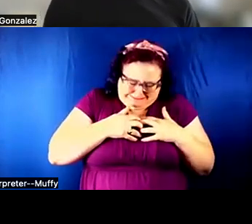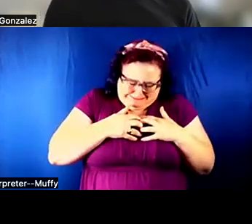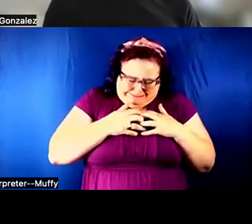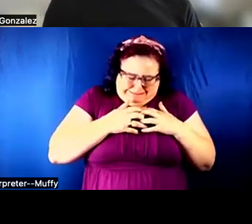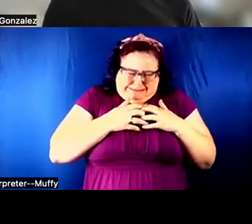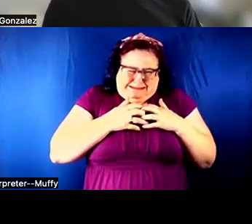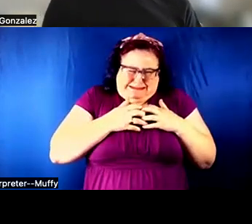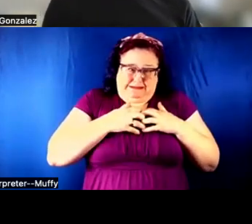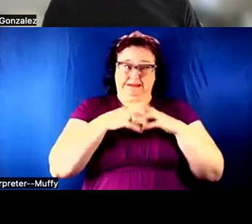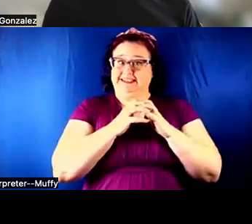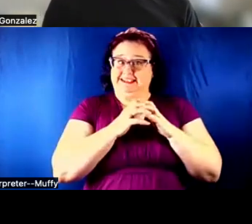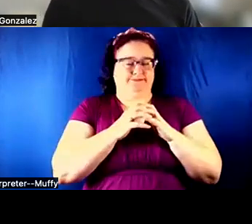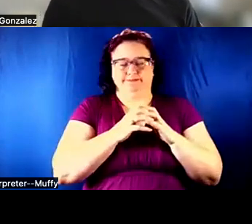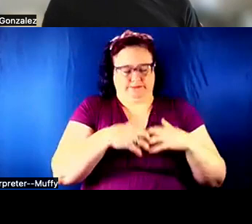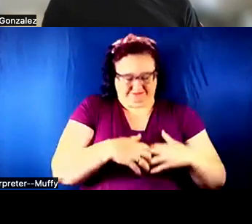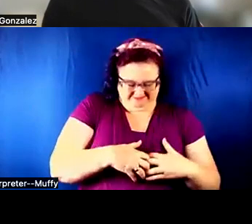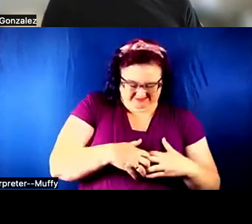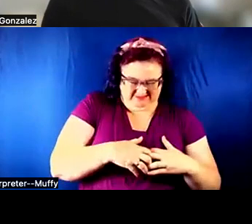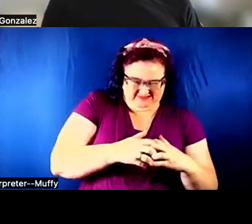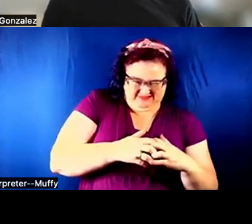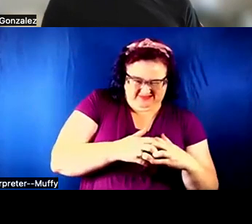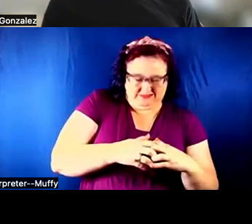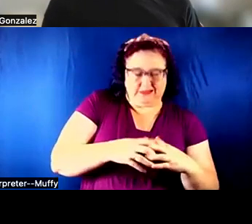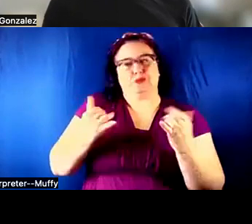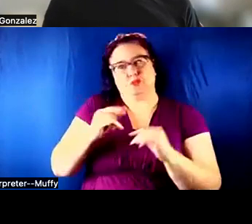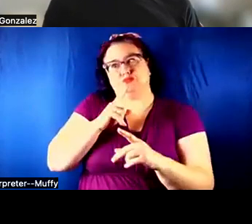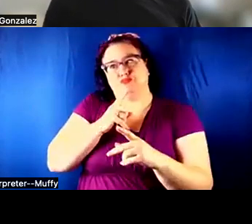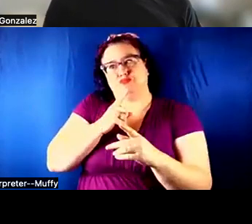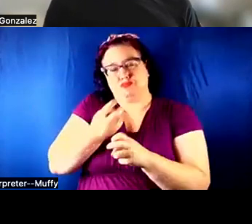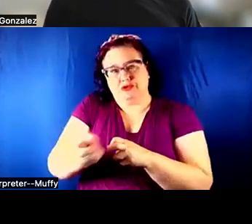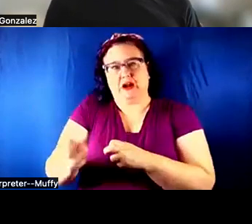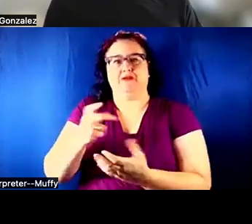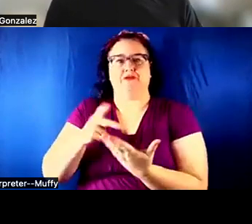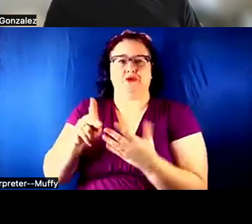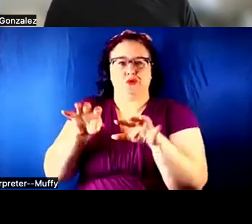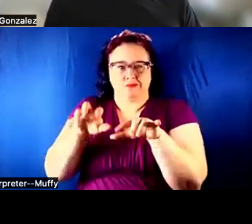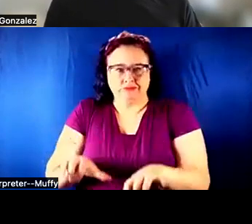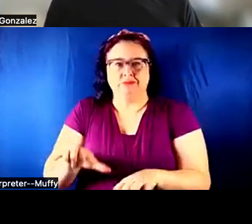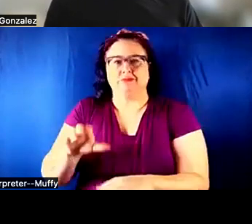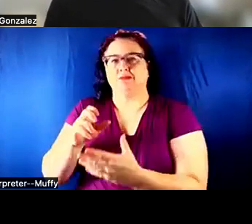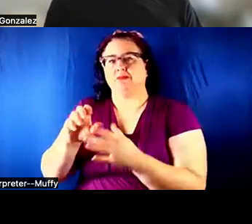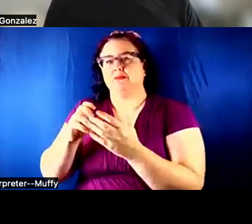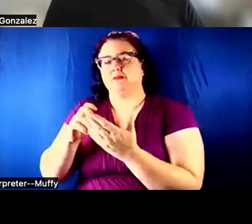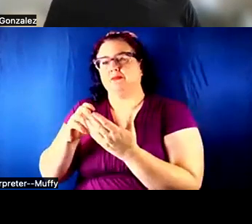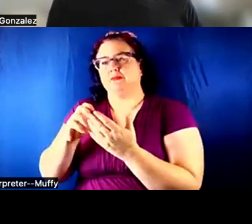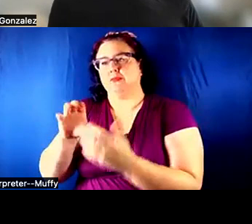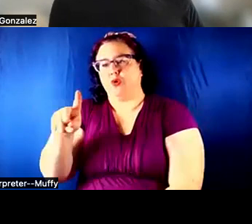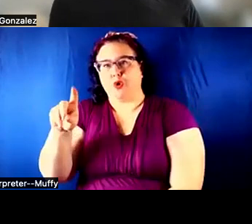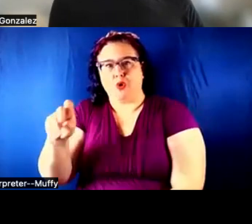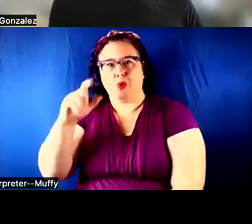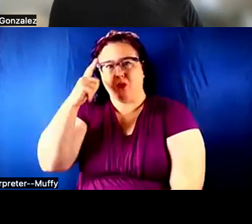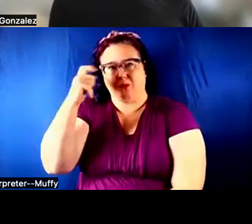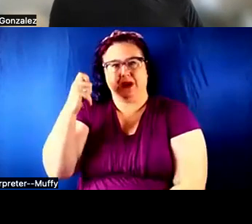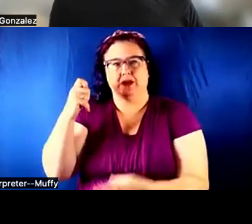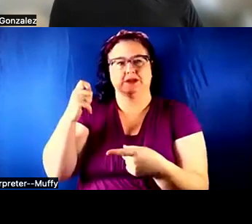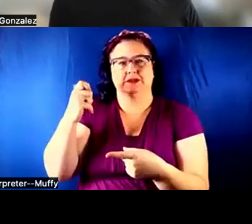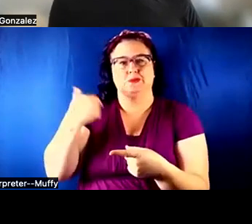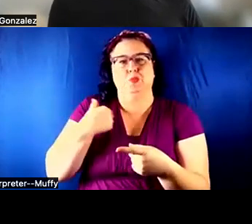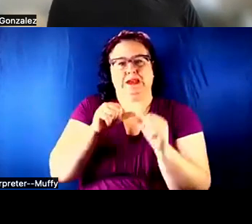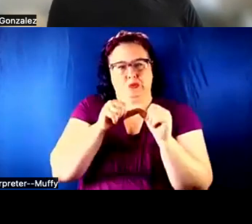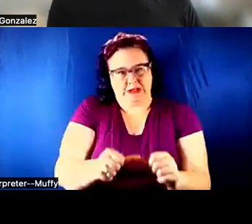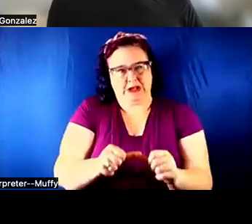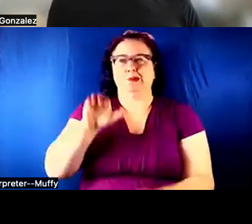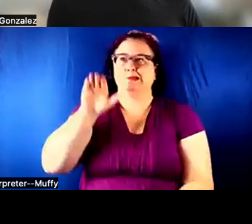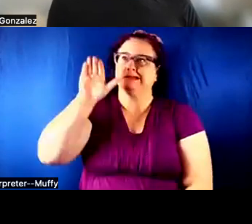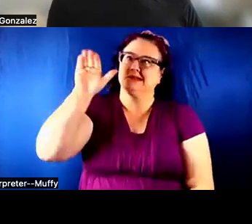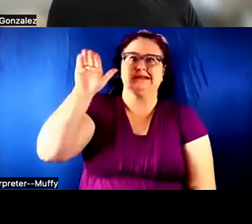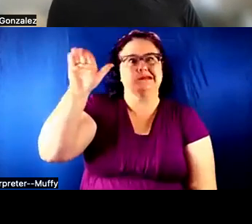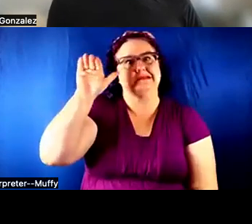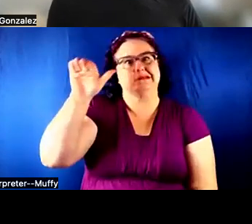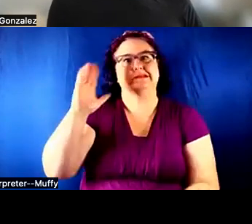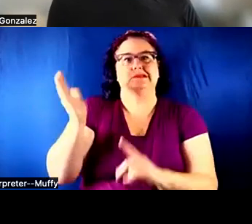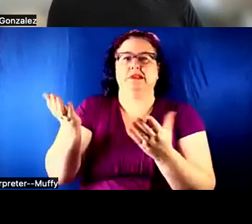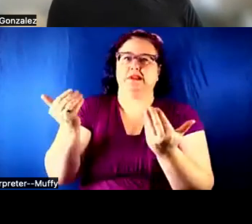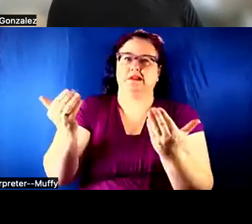IT IS BECOMING SO HARD TO PROGRAM. I THINK WE NEED TO CONTINUE TO VOICE UNTIL THESE COMPANIES